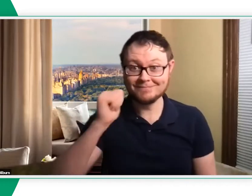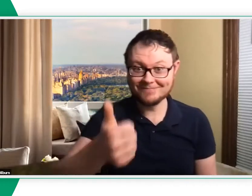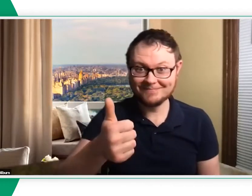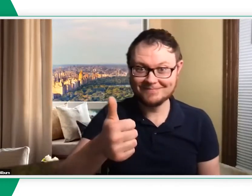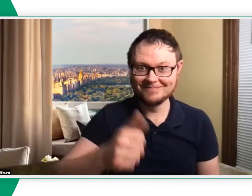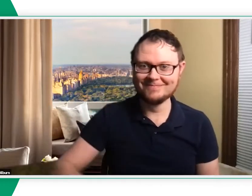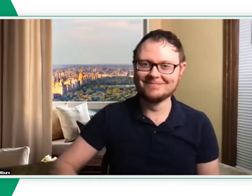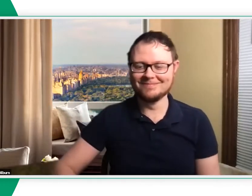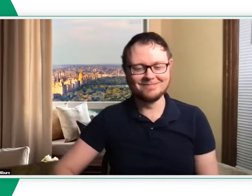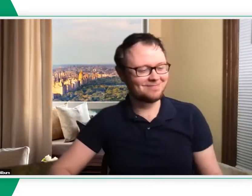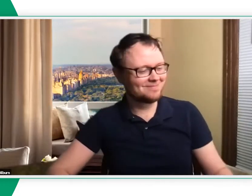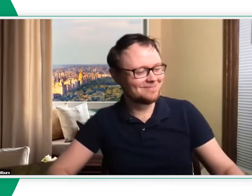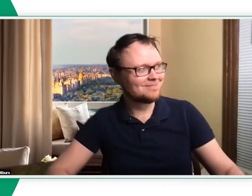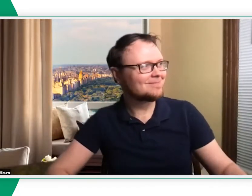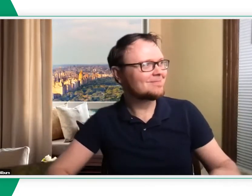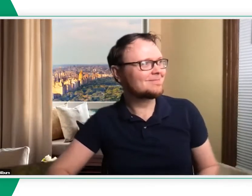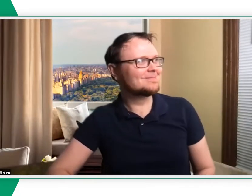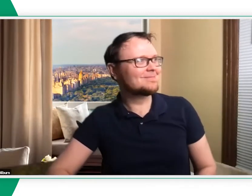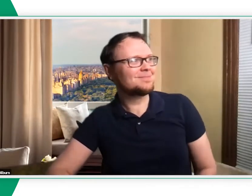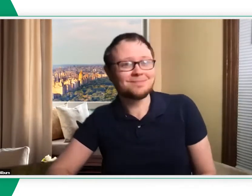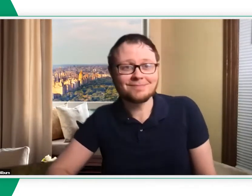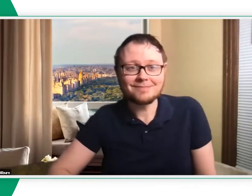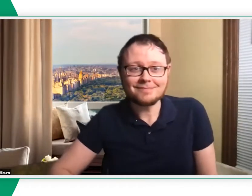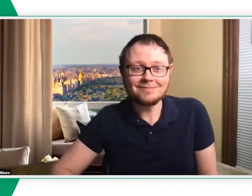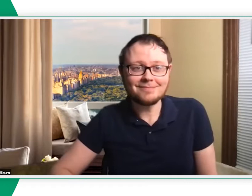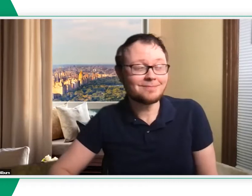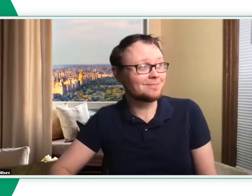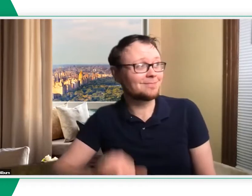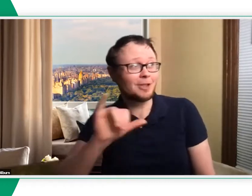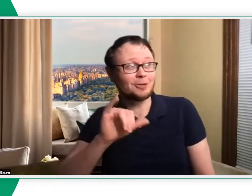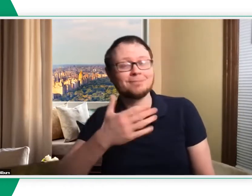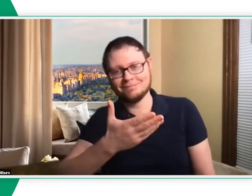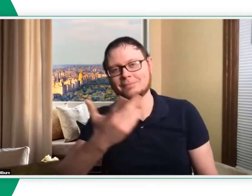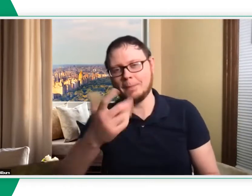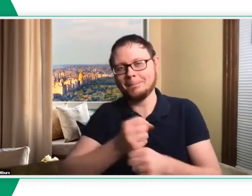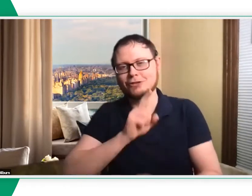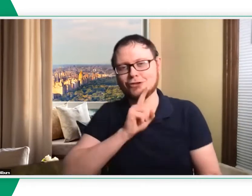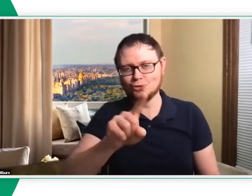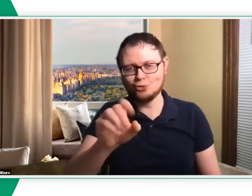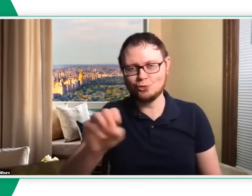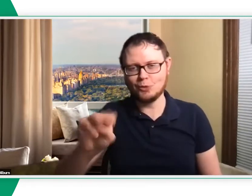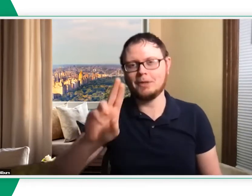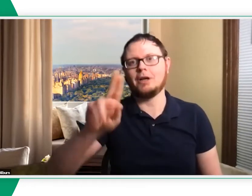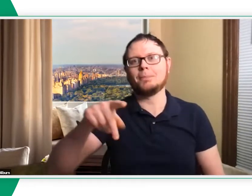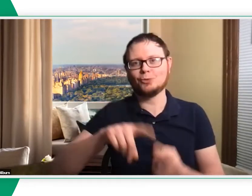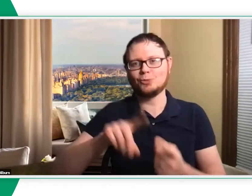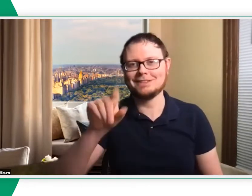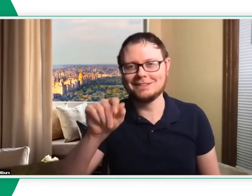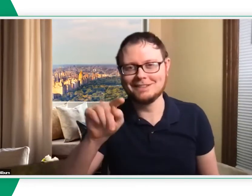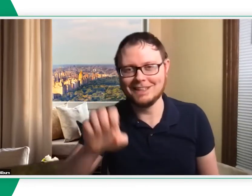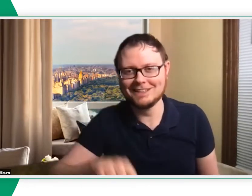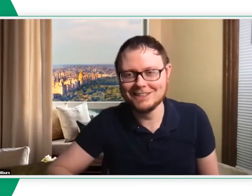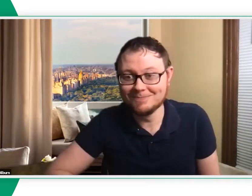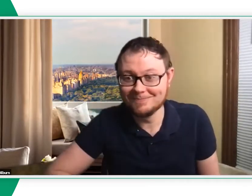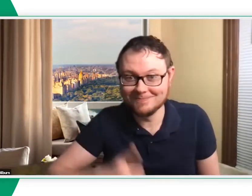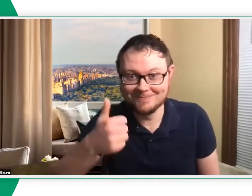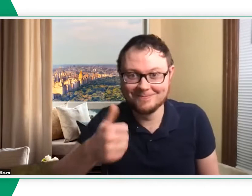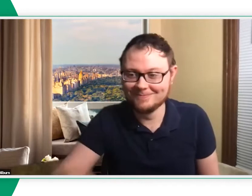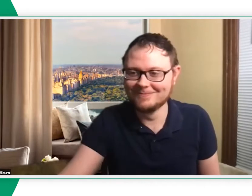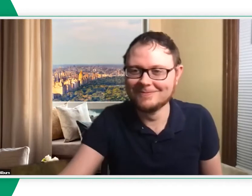need any tech support, please message us in the chat.